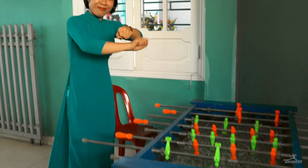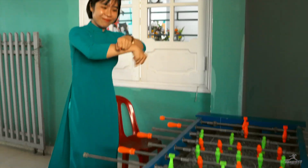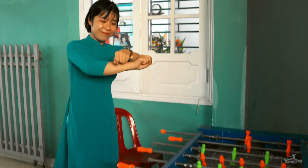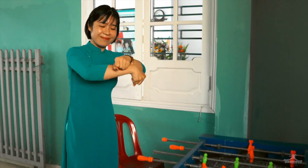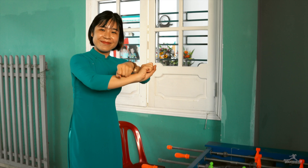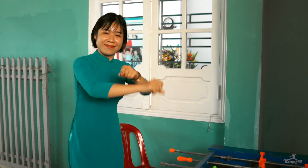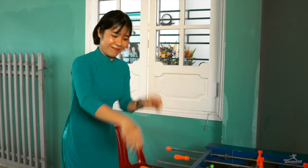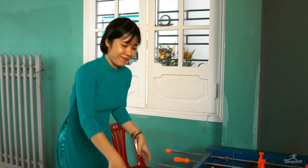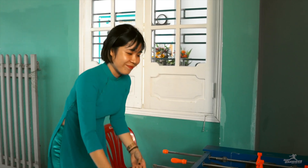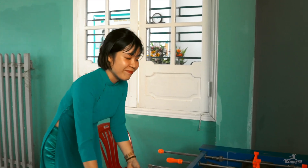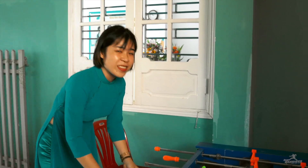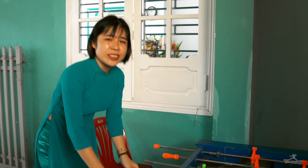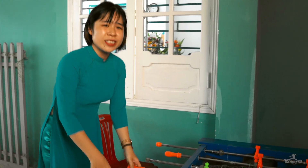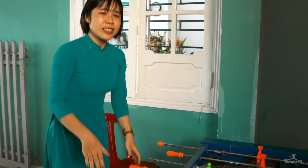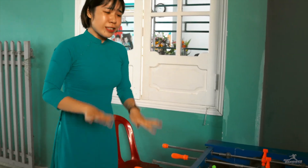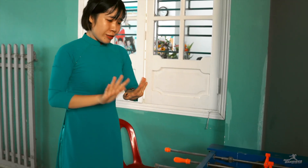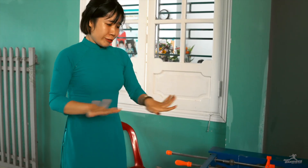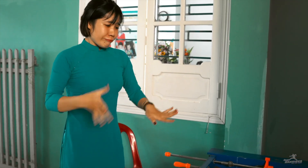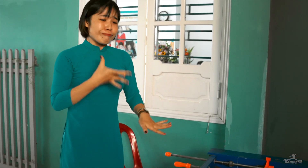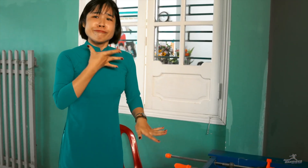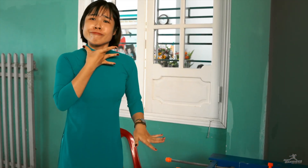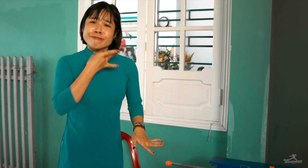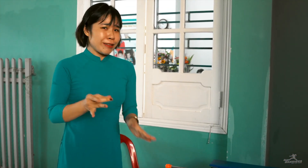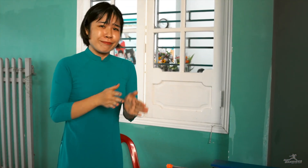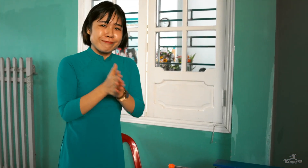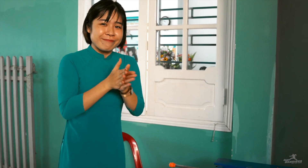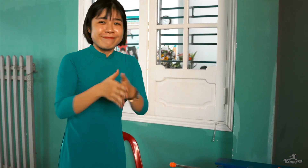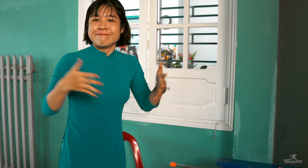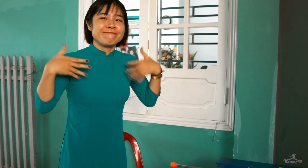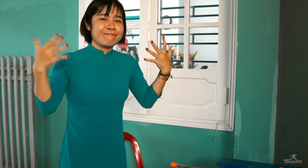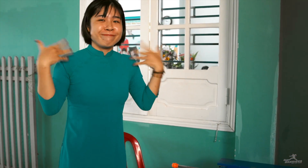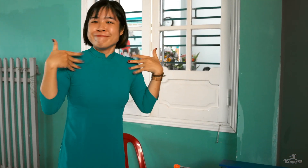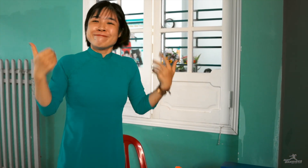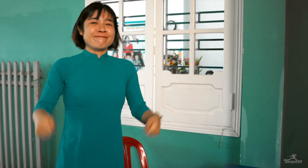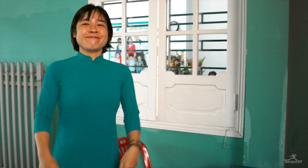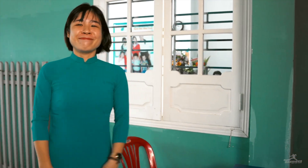We also have foosball. Children love playing those!